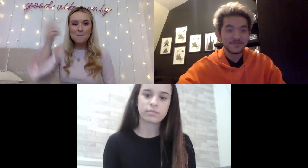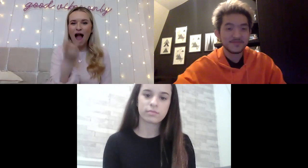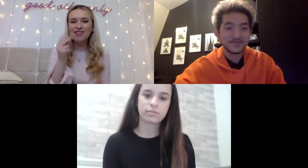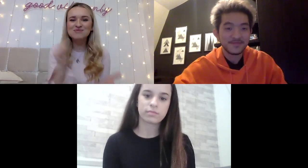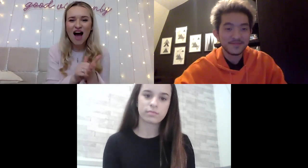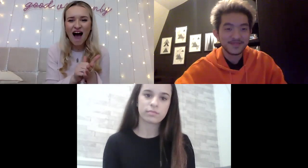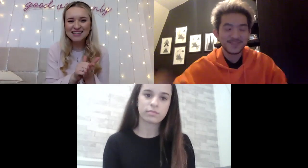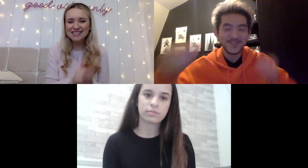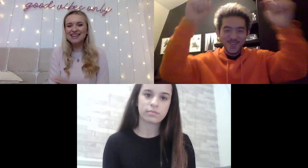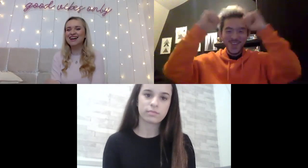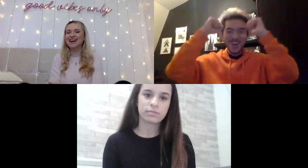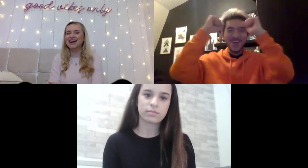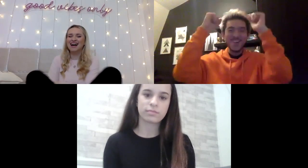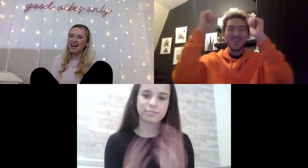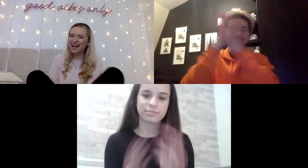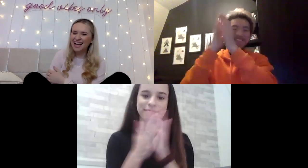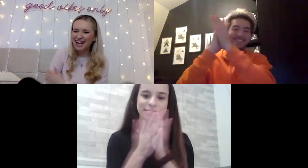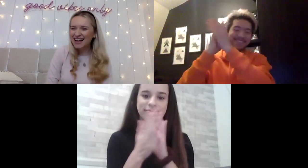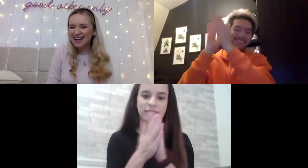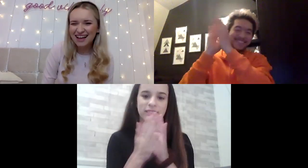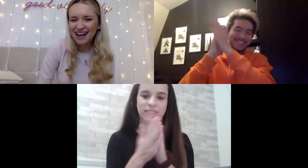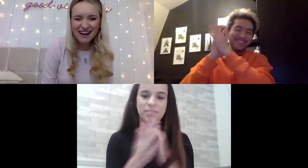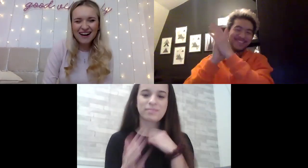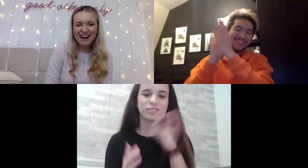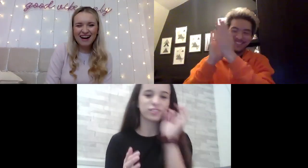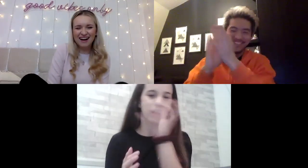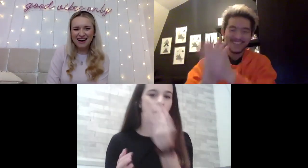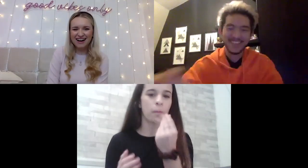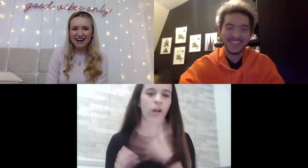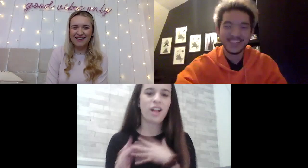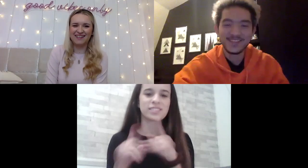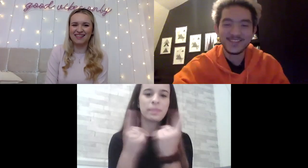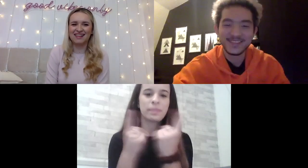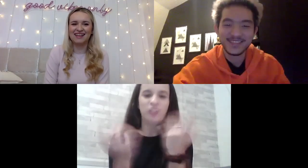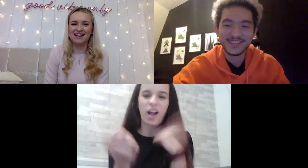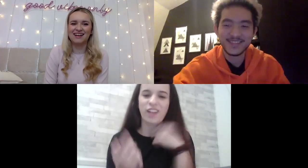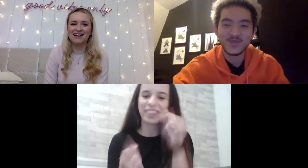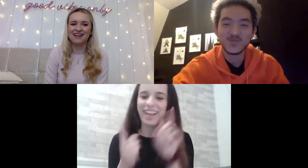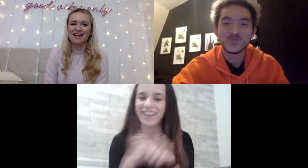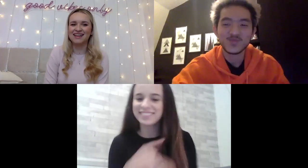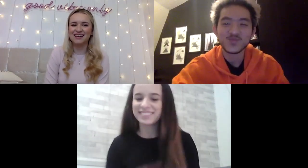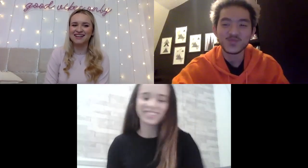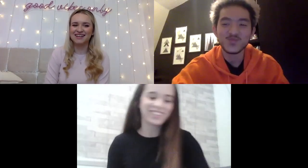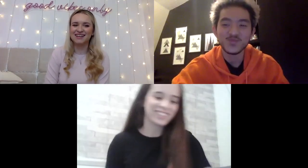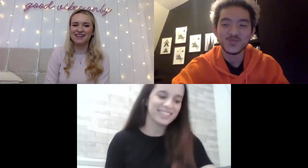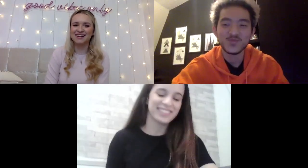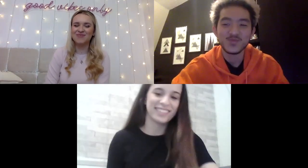Jas: You both got the right answer! B: Woo! Jem: Jasmine and I always liked the same things, so I already knew the answer